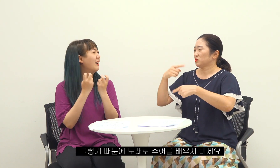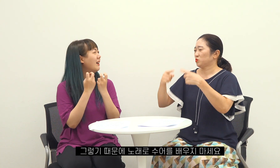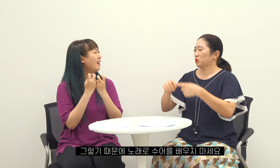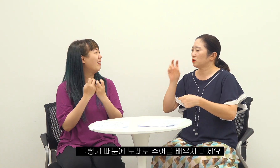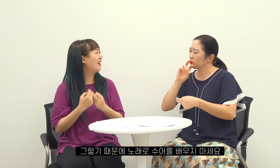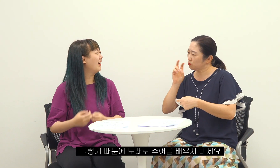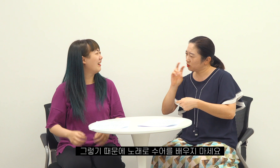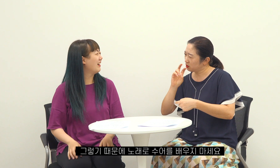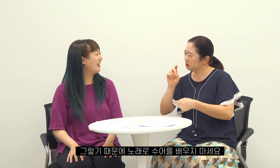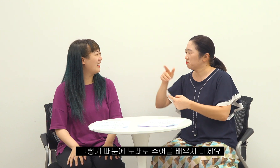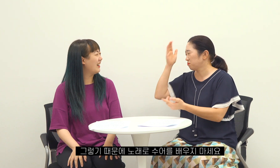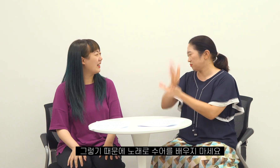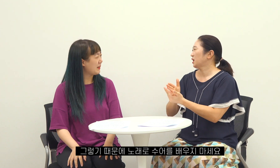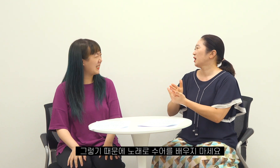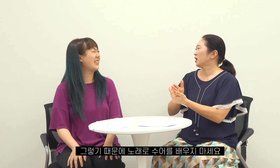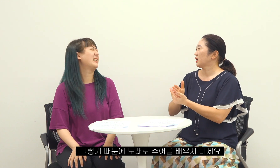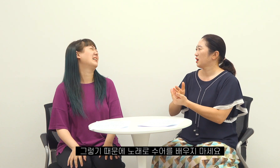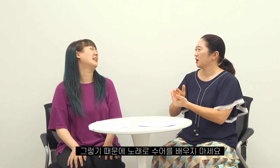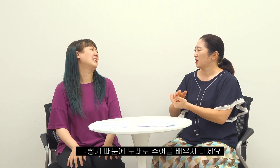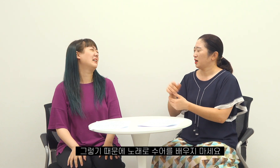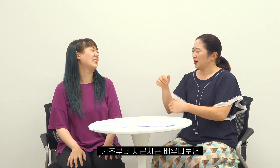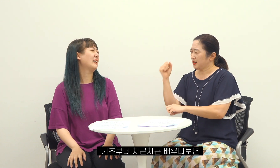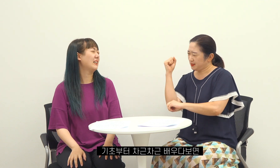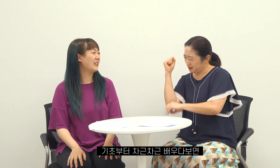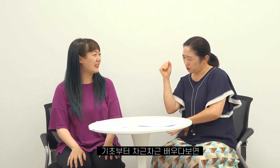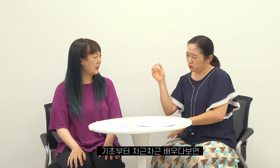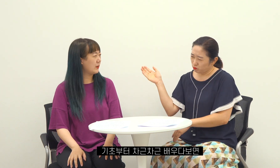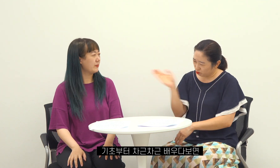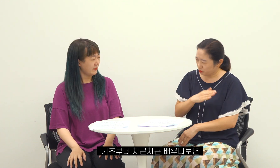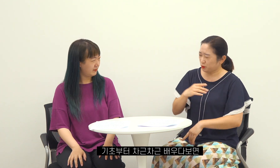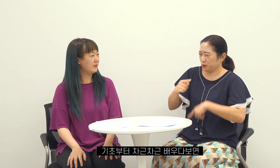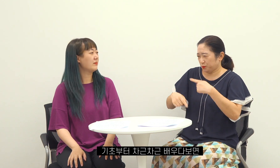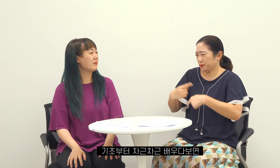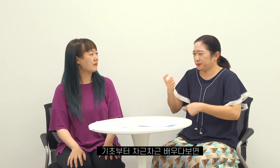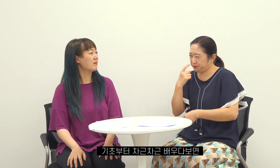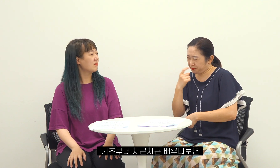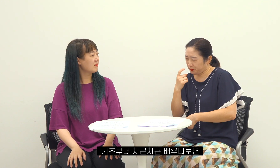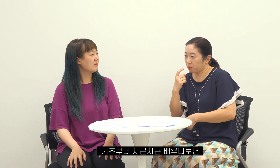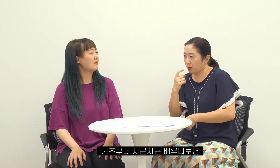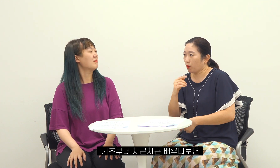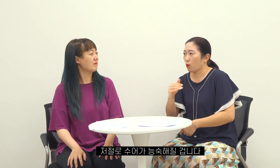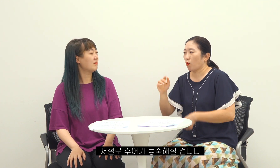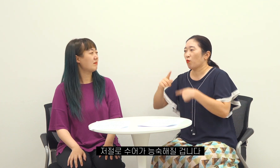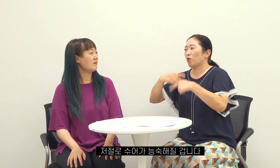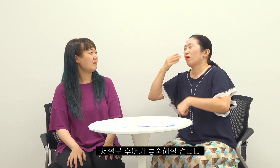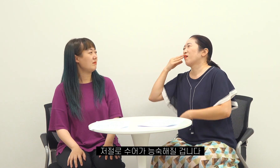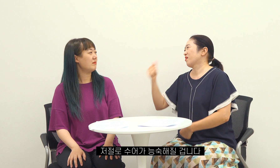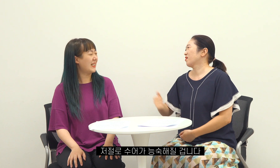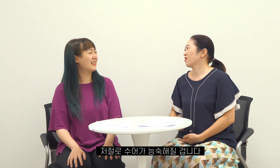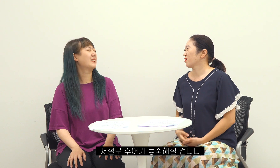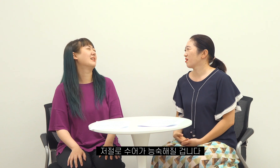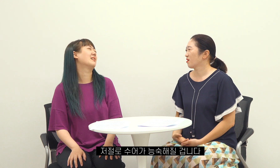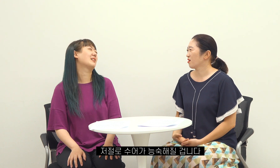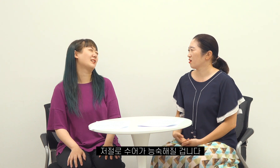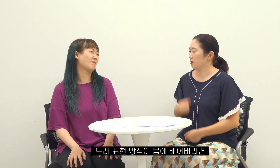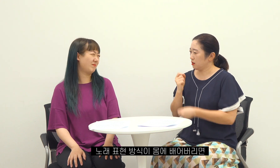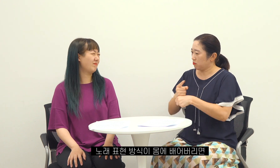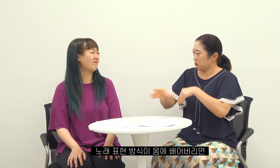That's why don't learn sign language by singing. If you learn from the basics step by step, you will automatically become proficient in sign language.